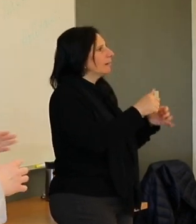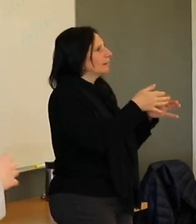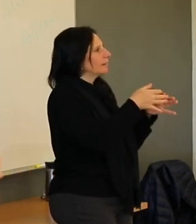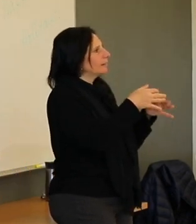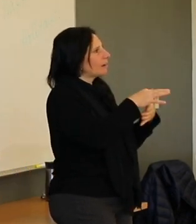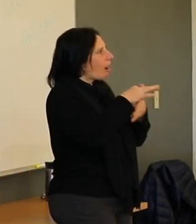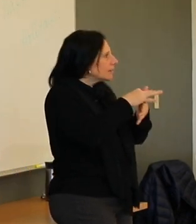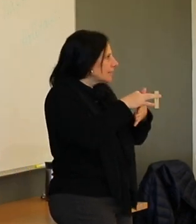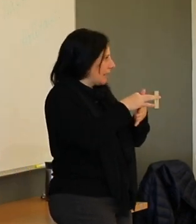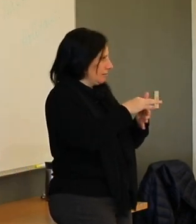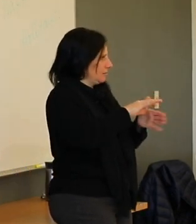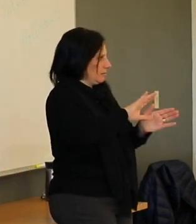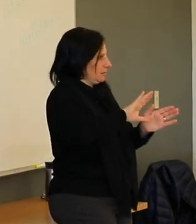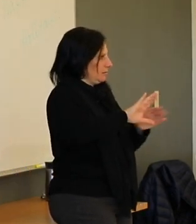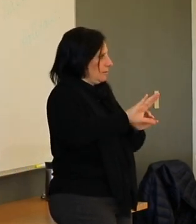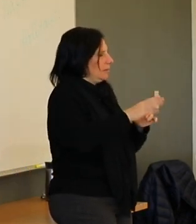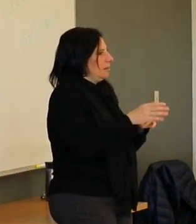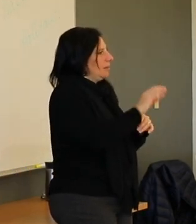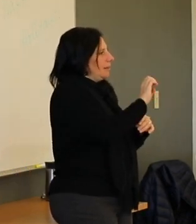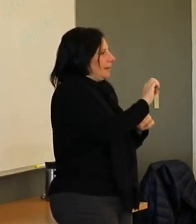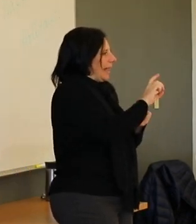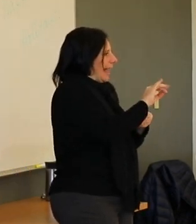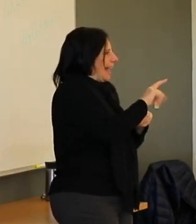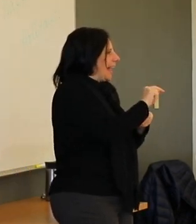When you hit edit it's going to overwrite what you've already written.